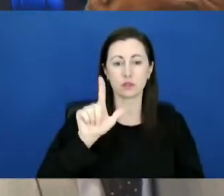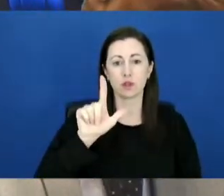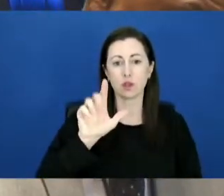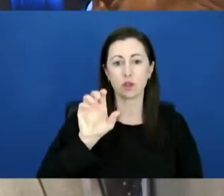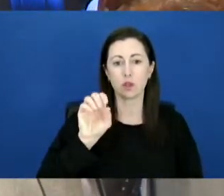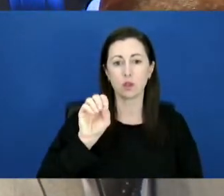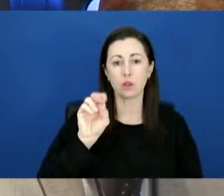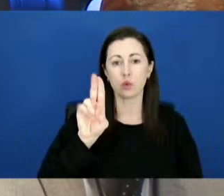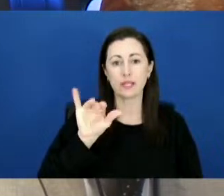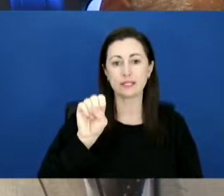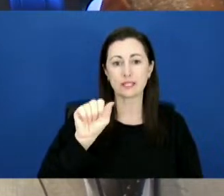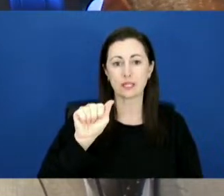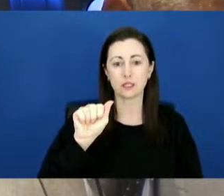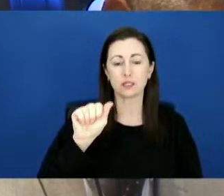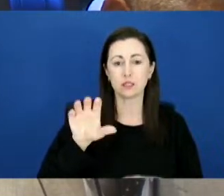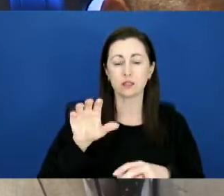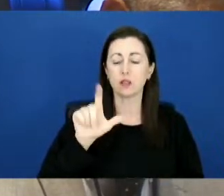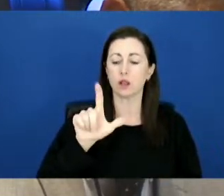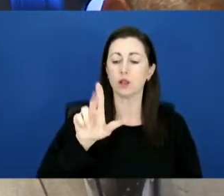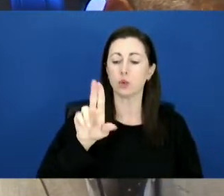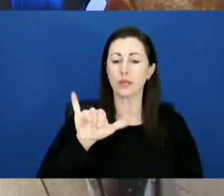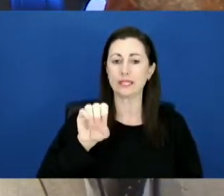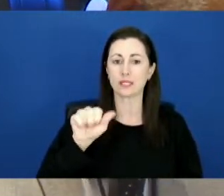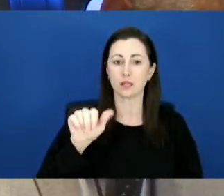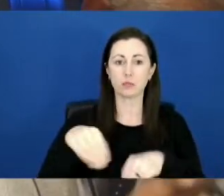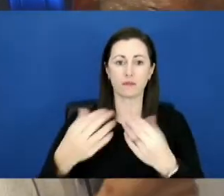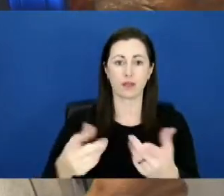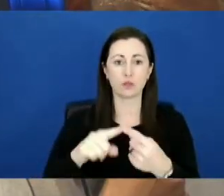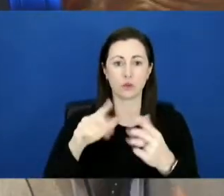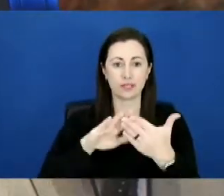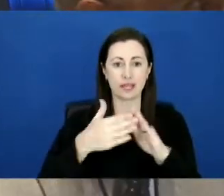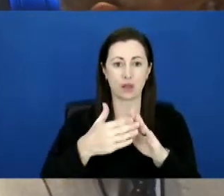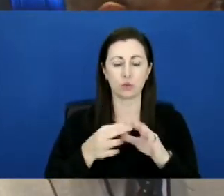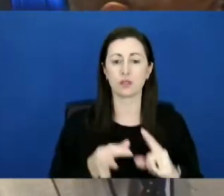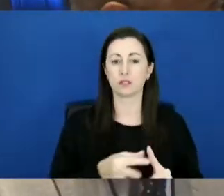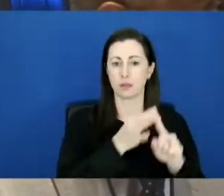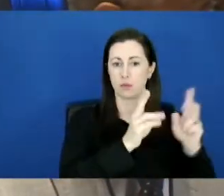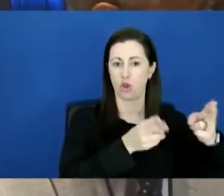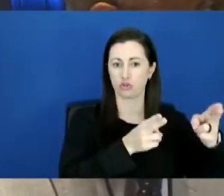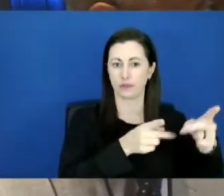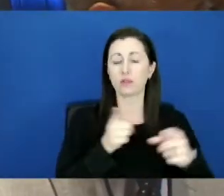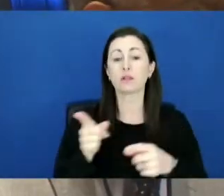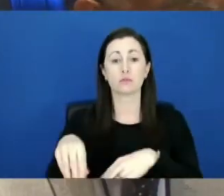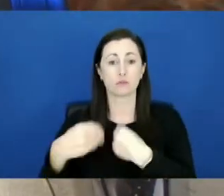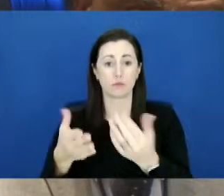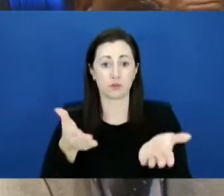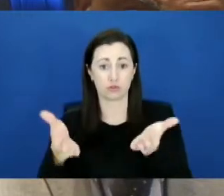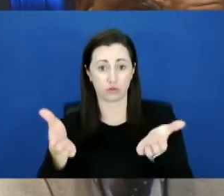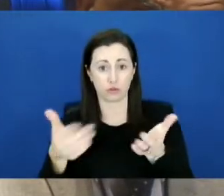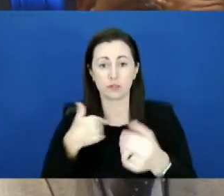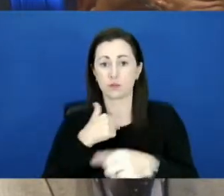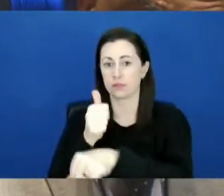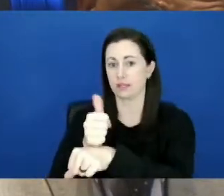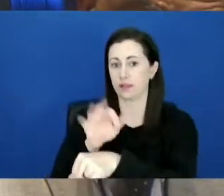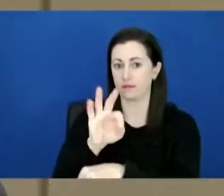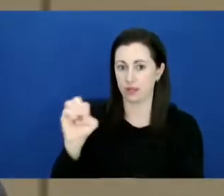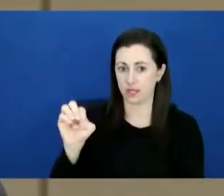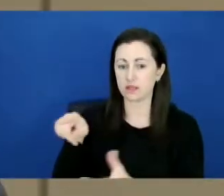FEES FOR PLAN DEVELOPMENT SERVICES THAT LUESA PROVIDES TO THE TOWNS.